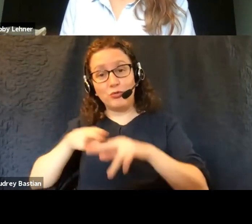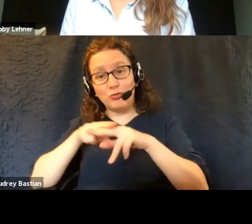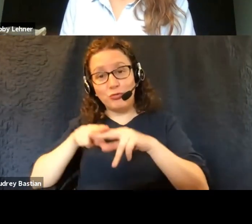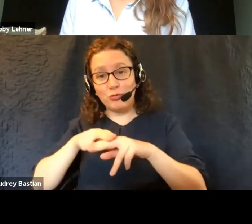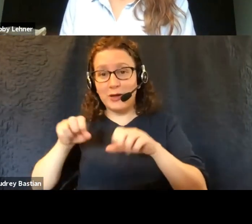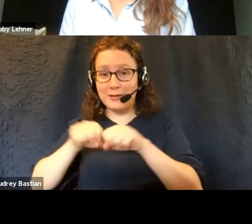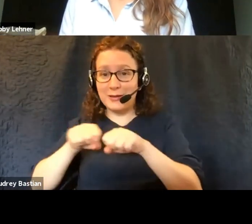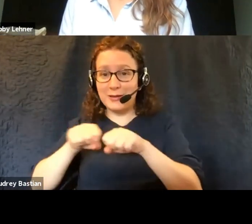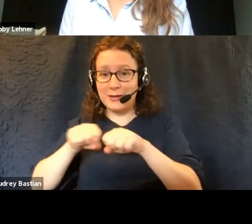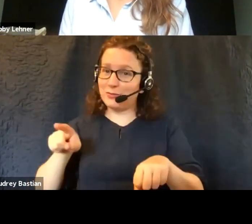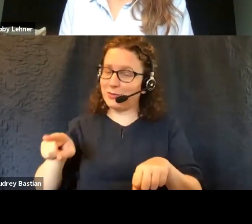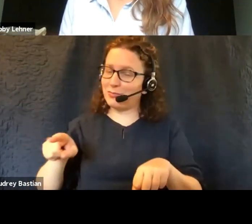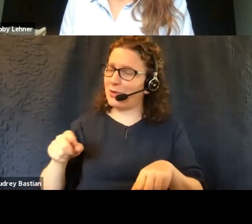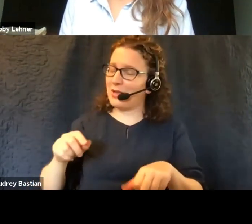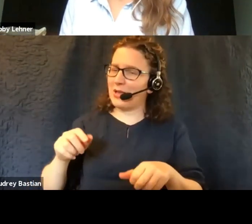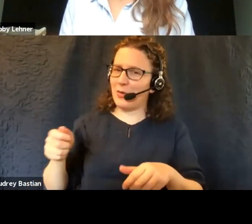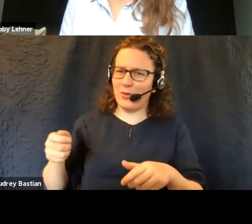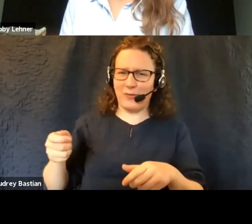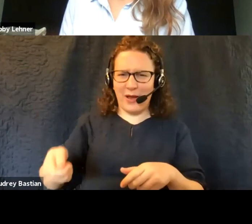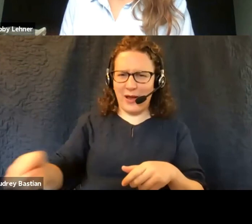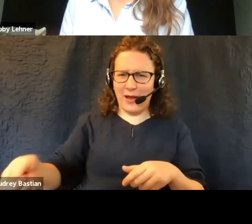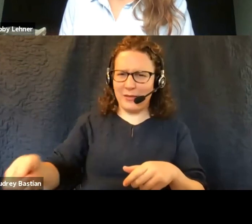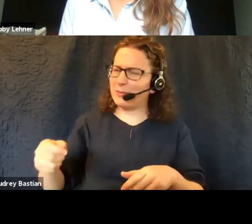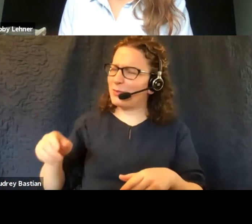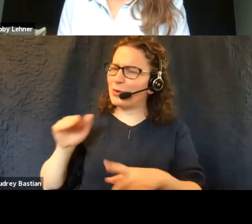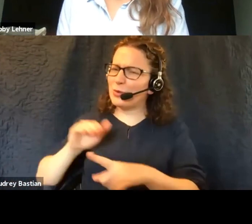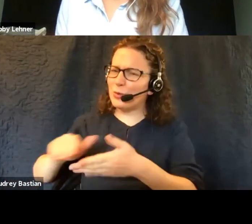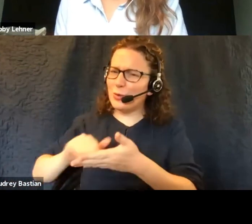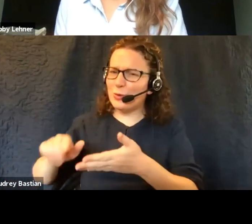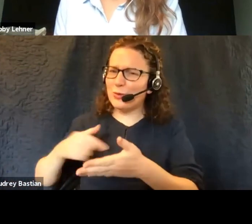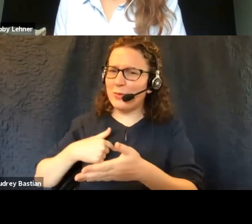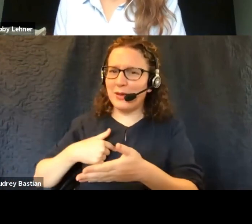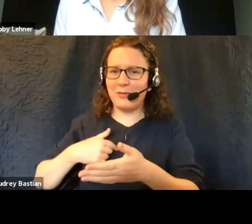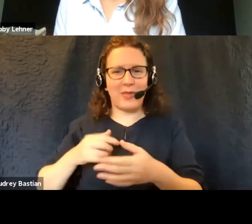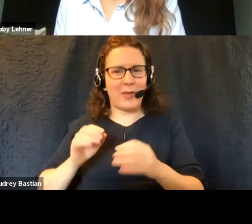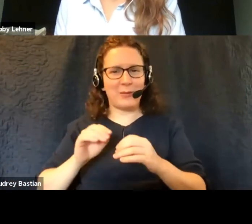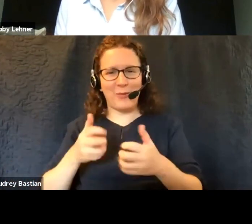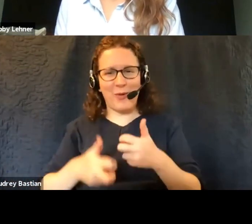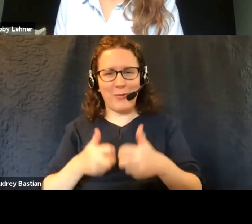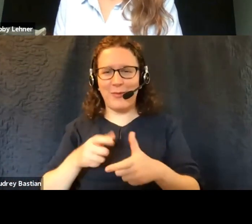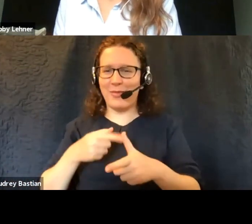say no problem and he would be a chance to start up a conversation with them, and he actually found his first